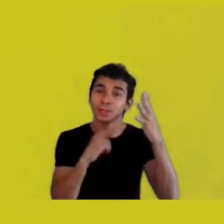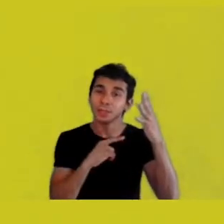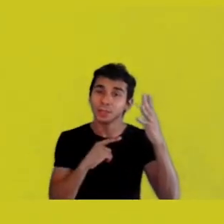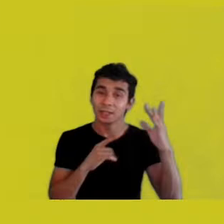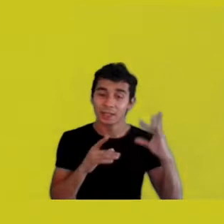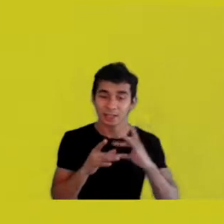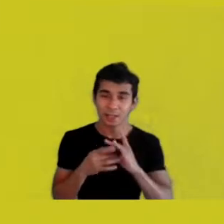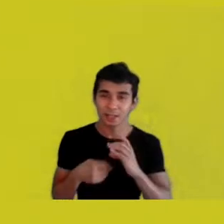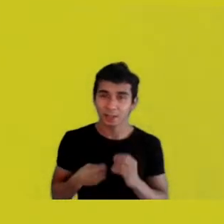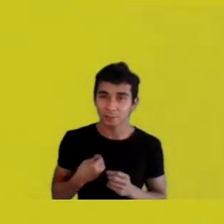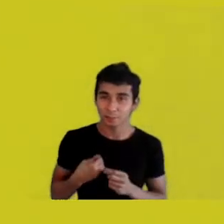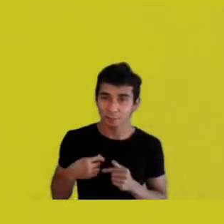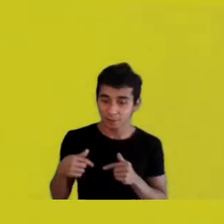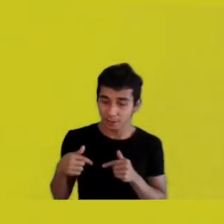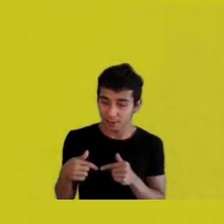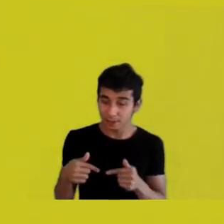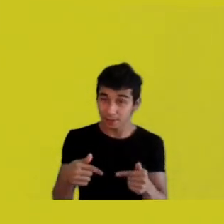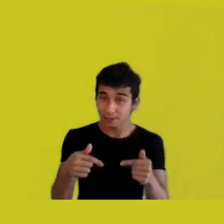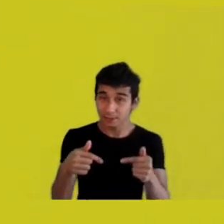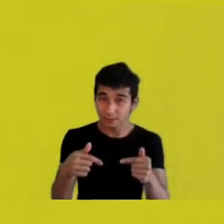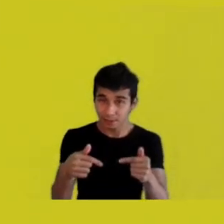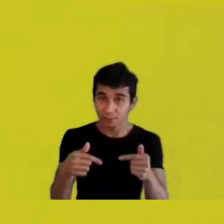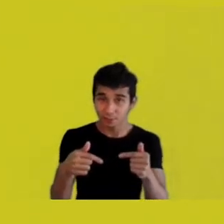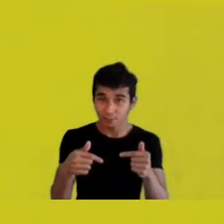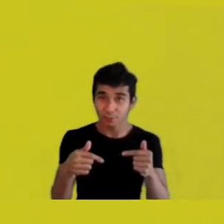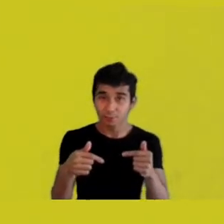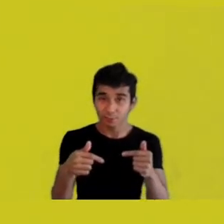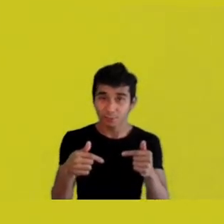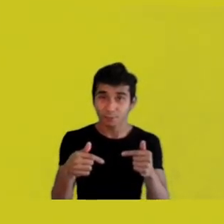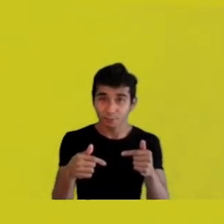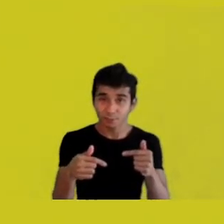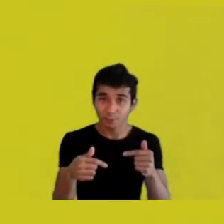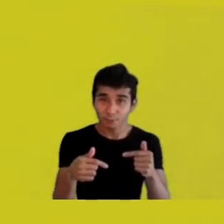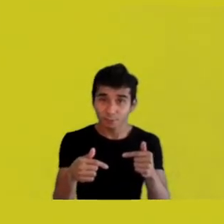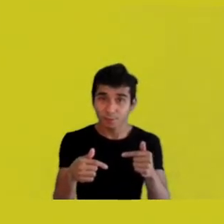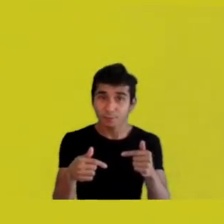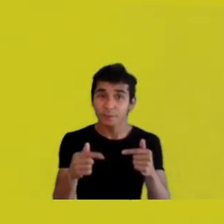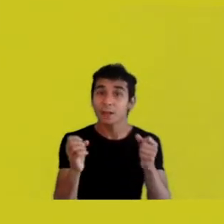It isn’t properly the technical fetish, which has its dimension,